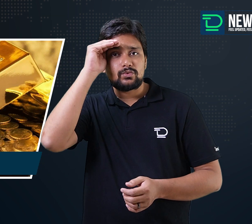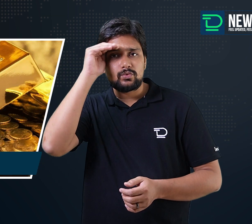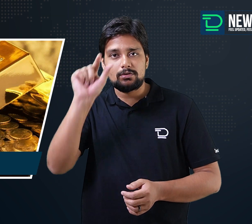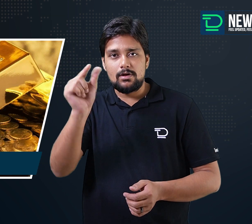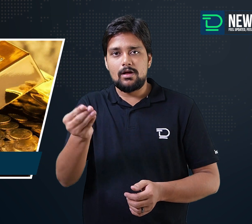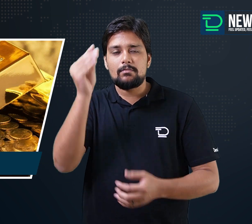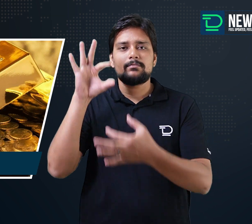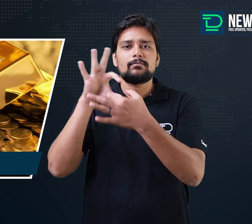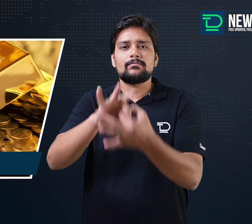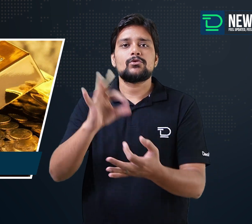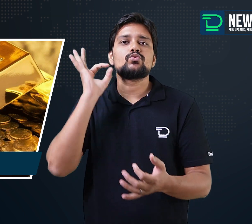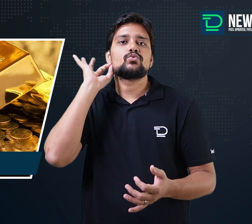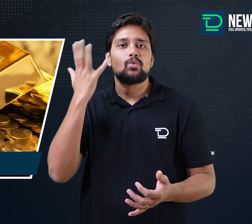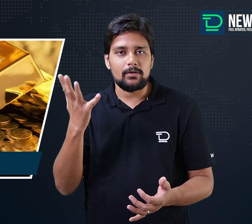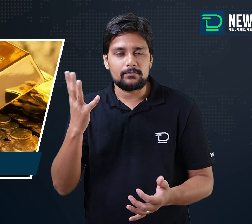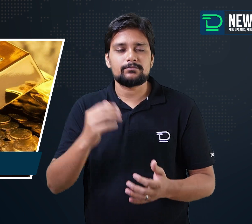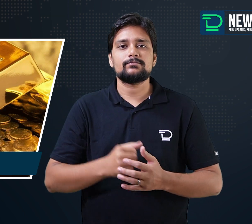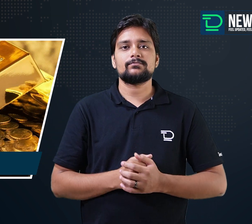The updated of gold rate